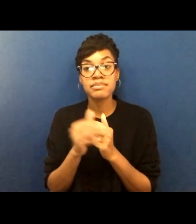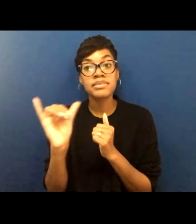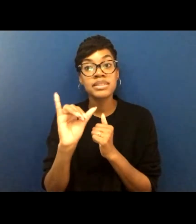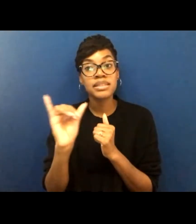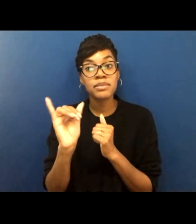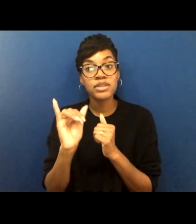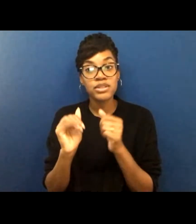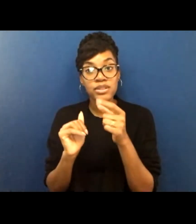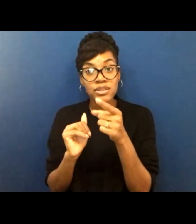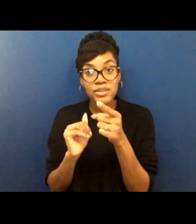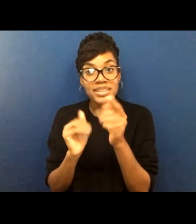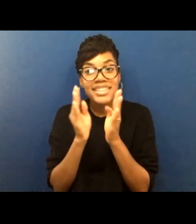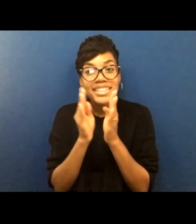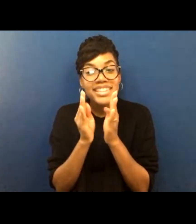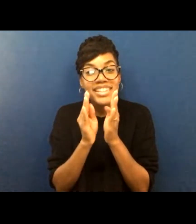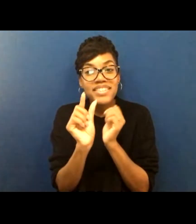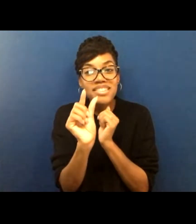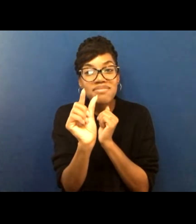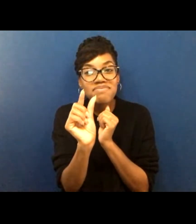is the little pygmy rock crab.